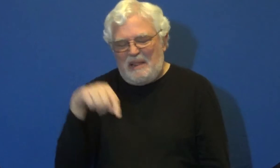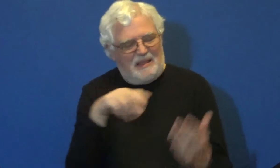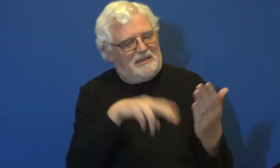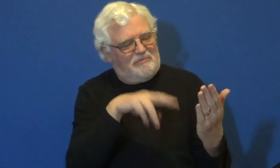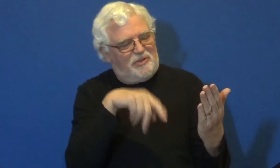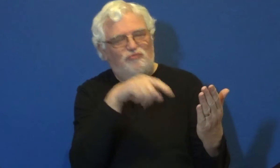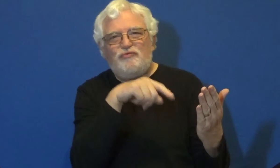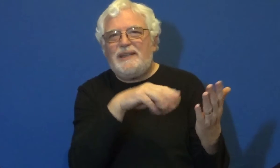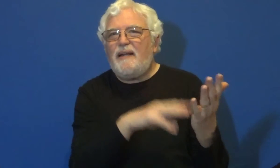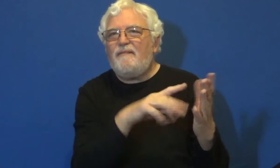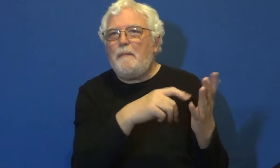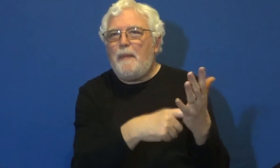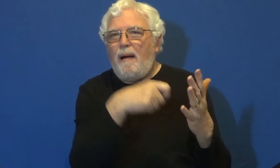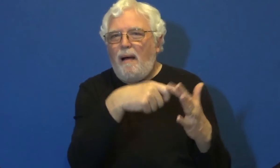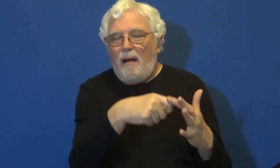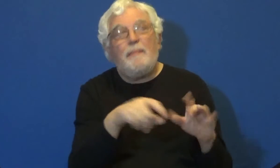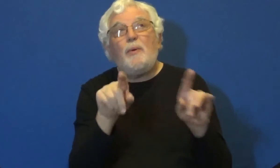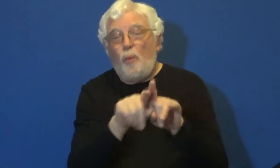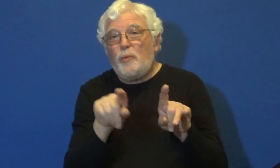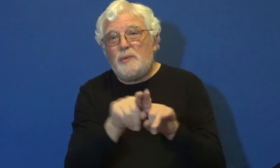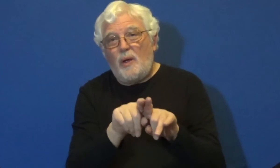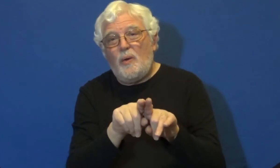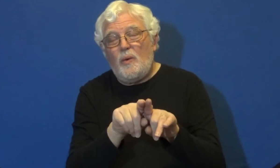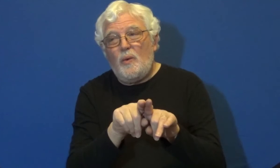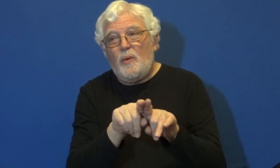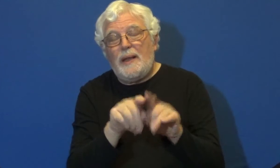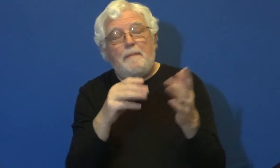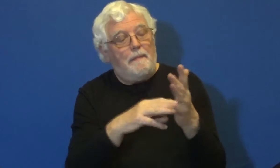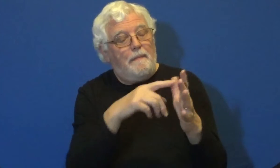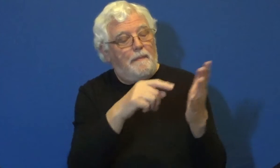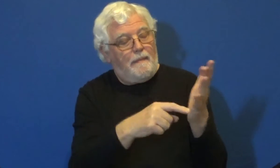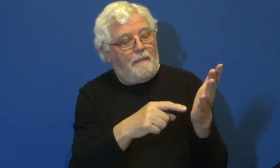reading from Mark's gospel and also in Matthew's account: